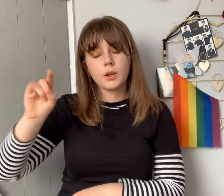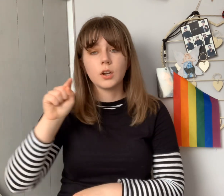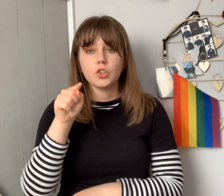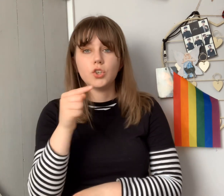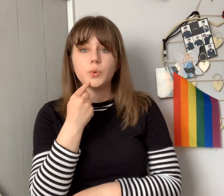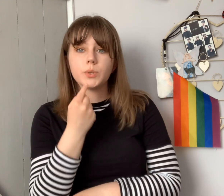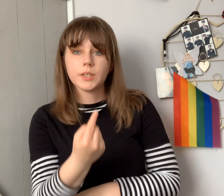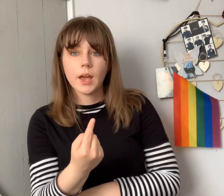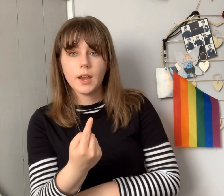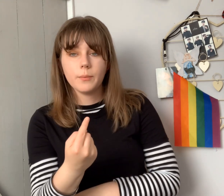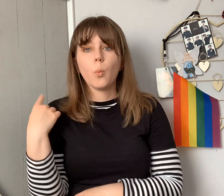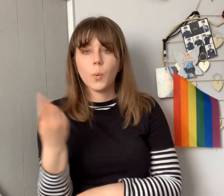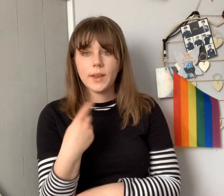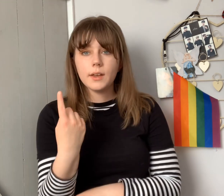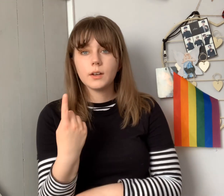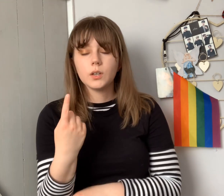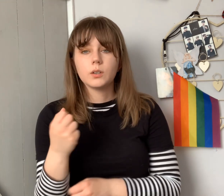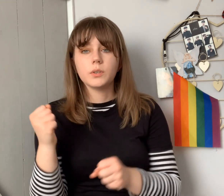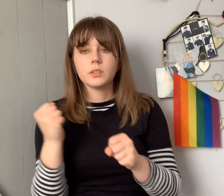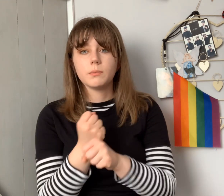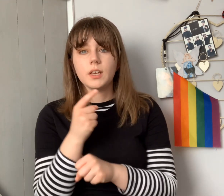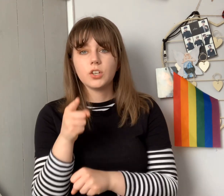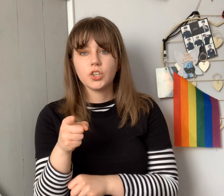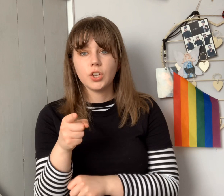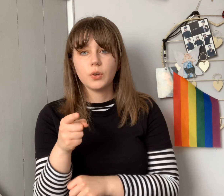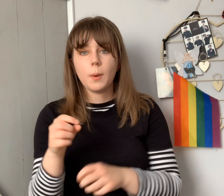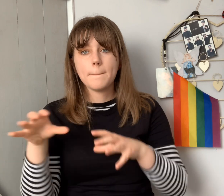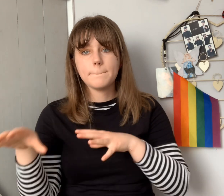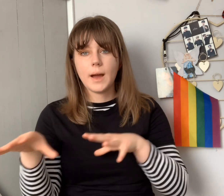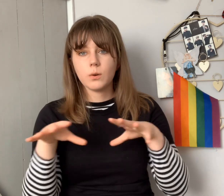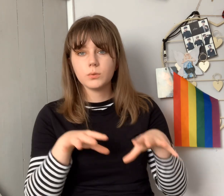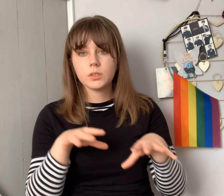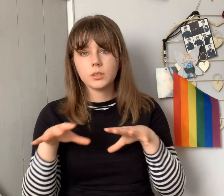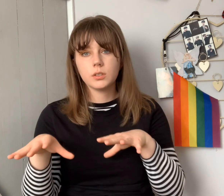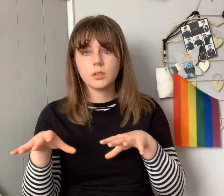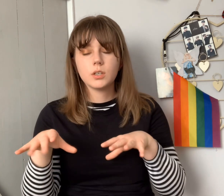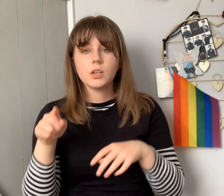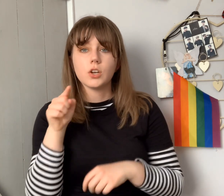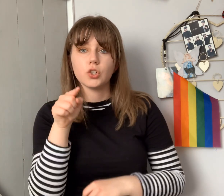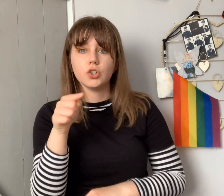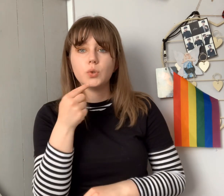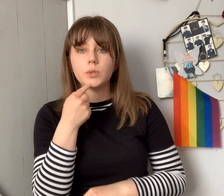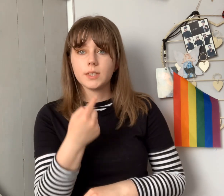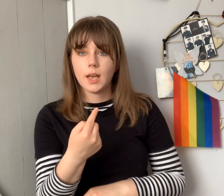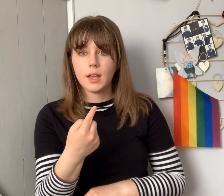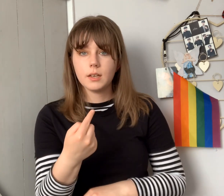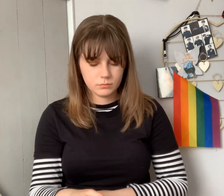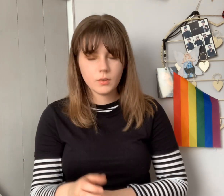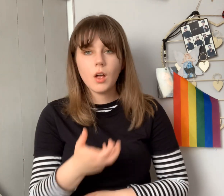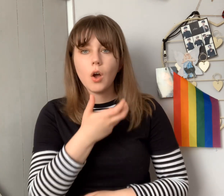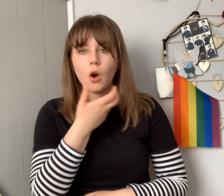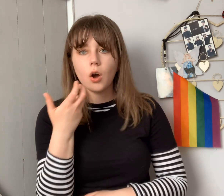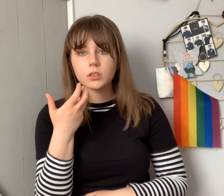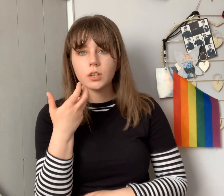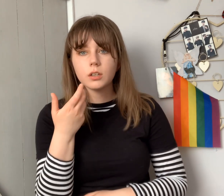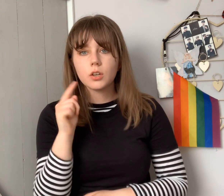"You say" "We are going to make you bounce, and you say" "Hotter"